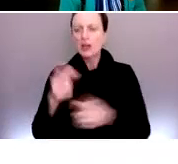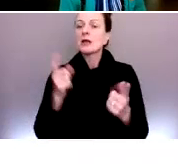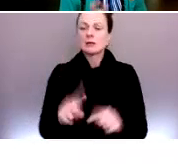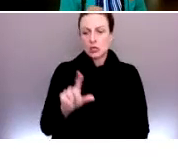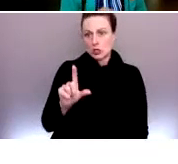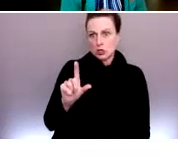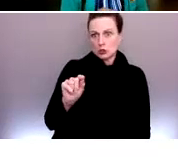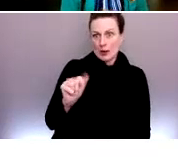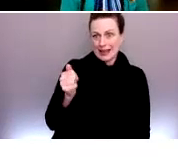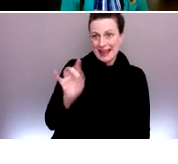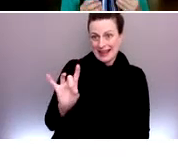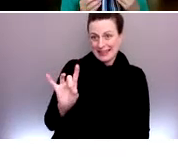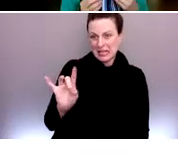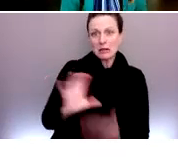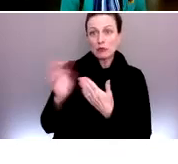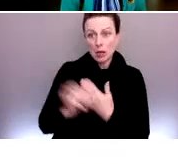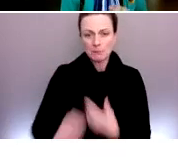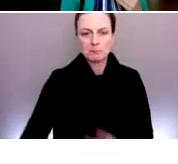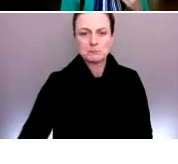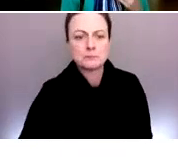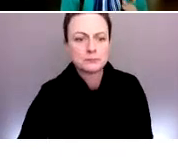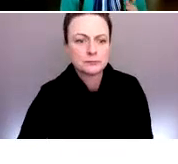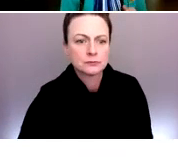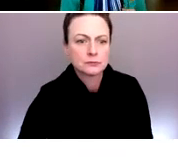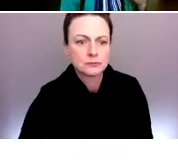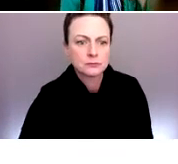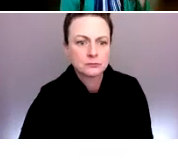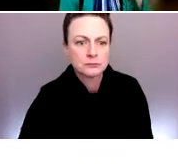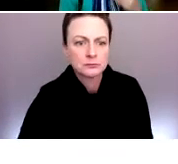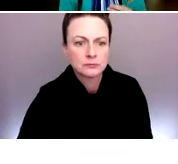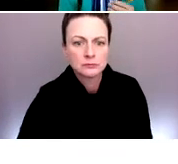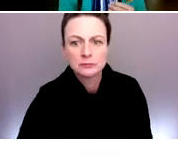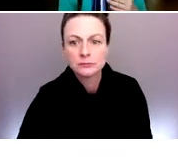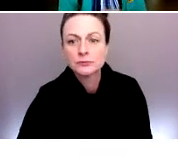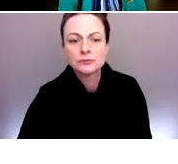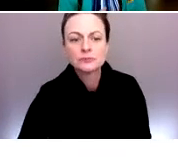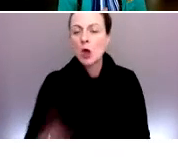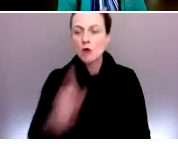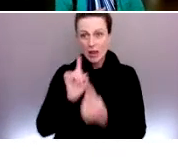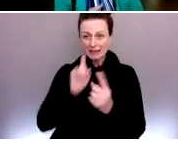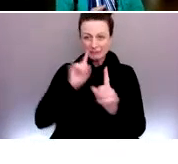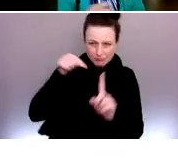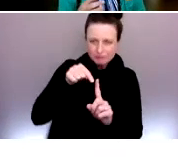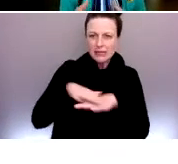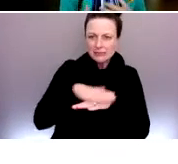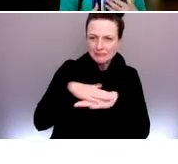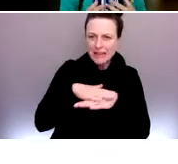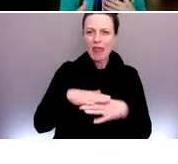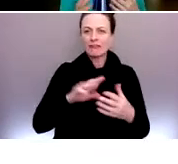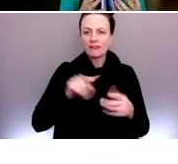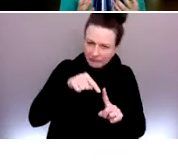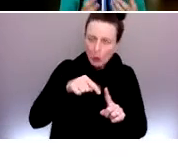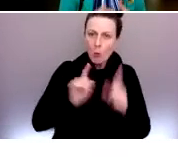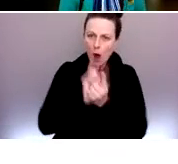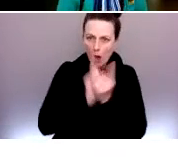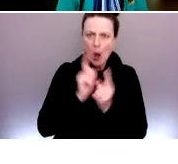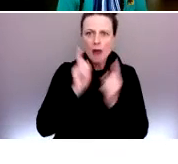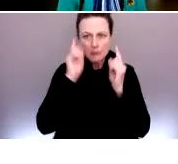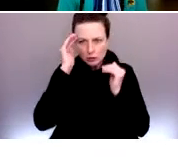the curriculum native specific, one-on-one adult education coaching curriculum.